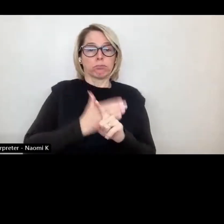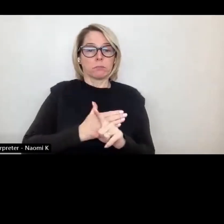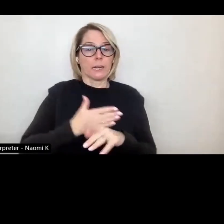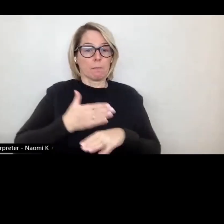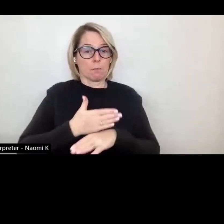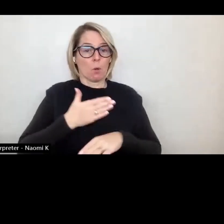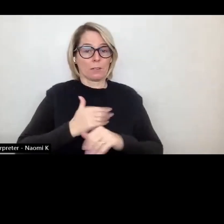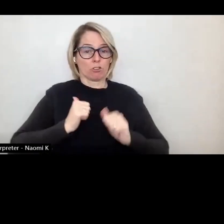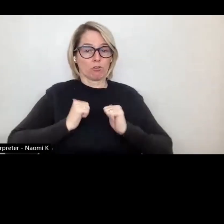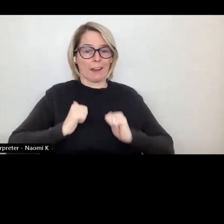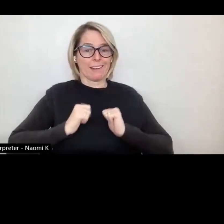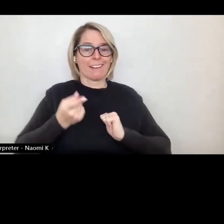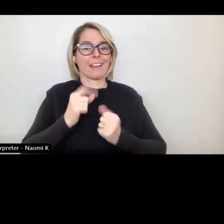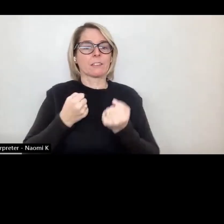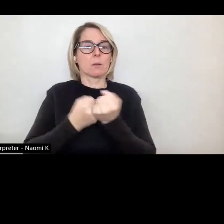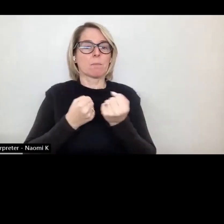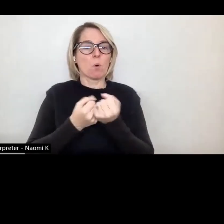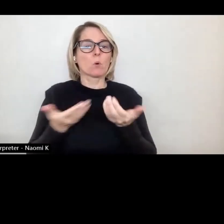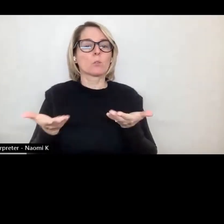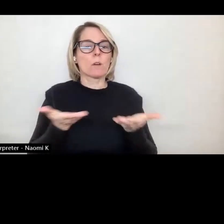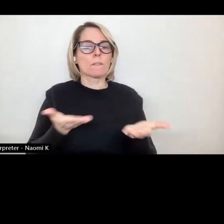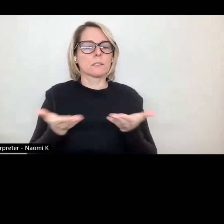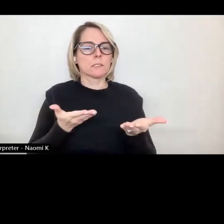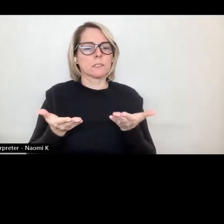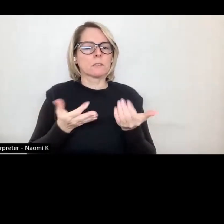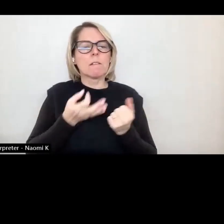And it's asking for clarification if pre-employment